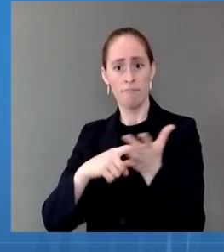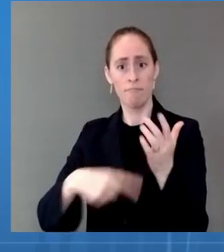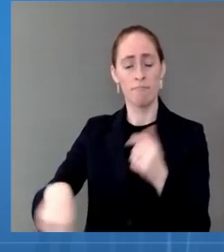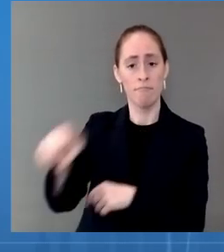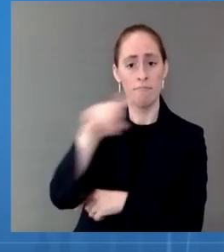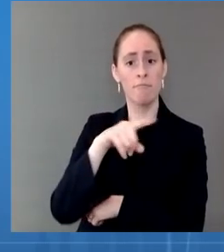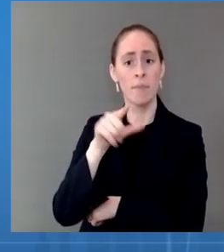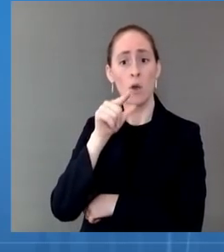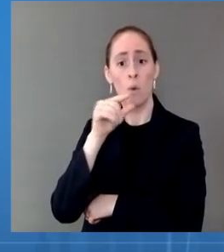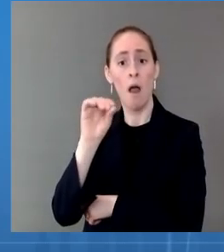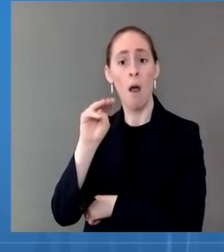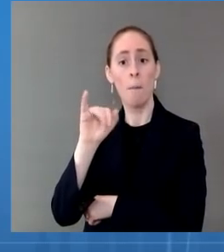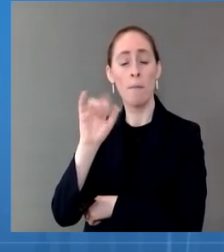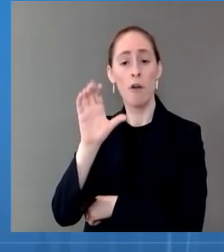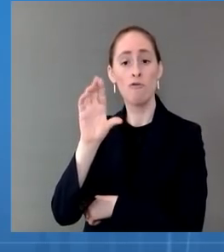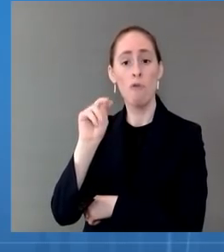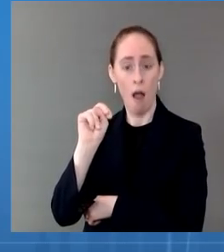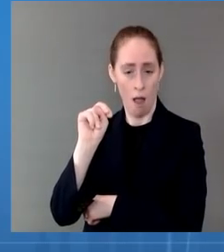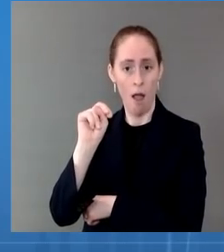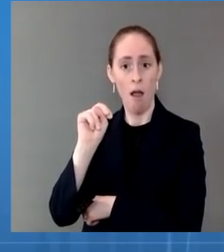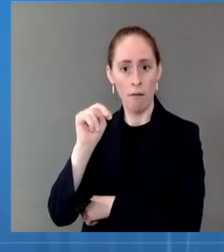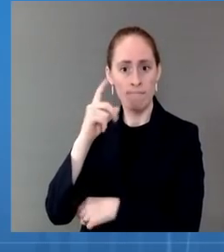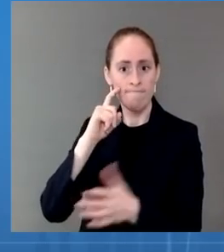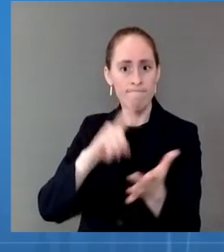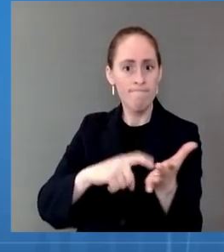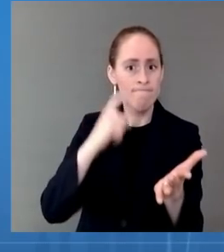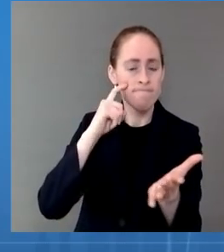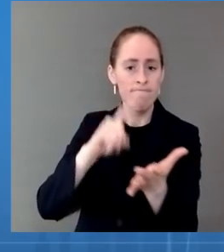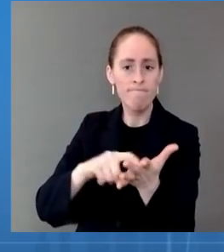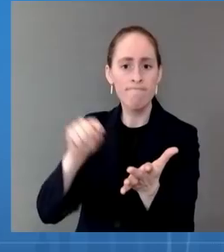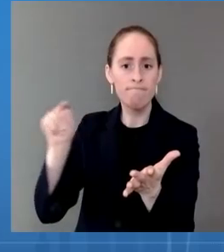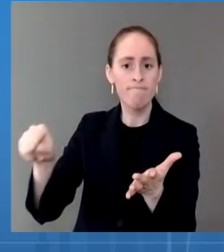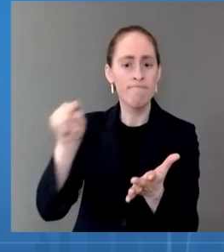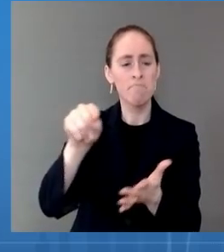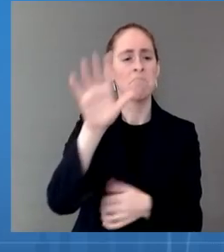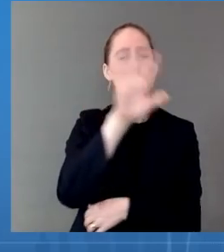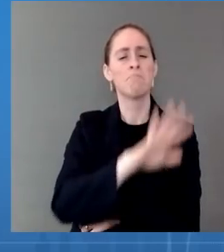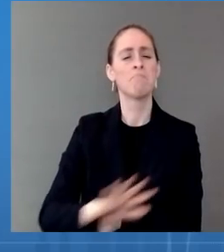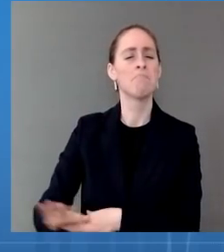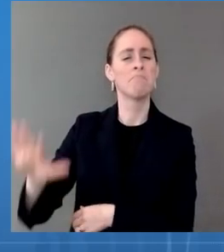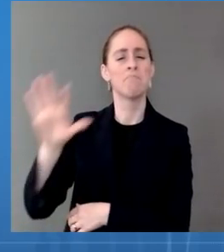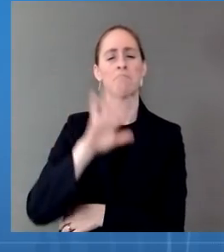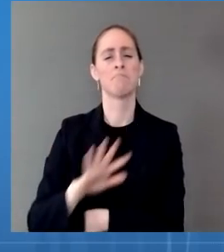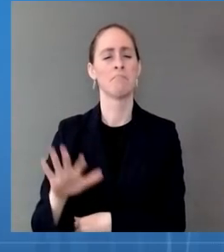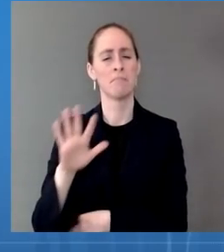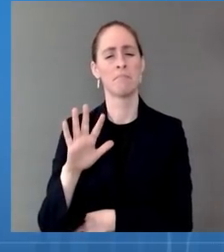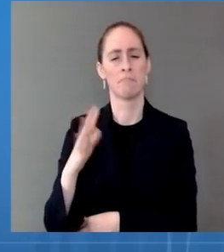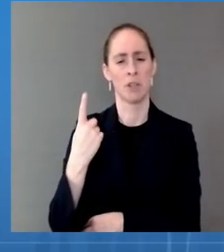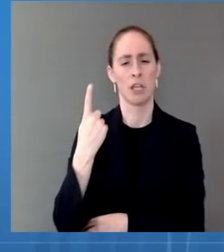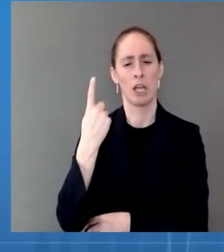before they were diagnosed. Nearly 80 percent or 34 individuals were fully vaccinated,